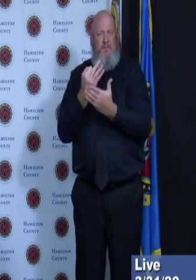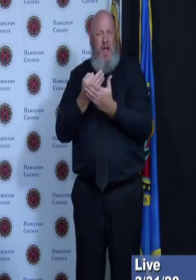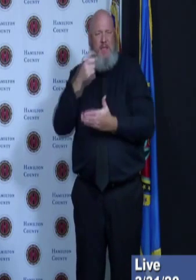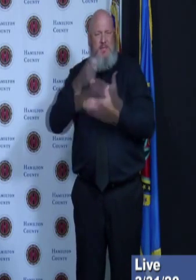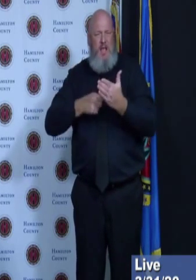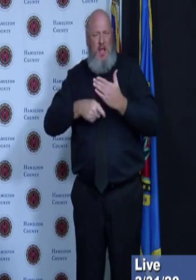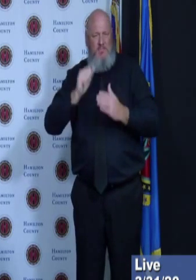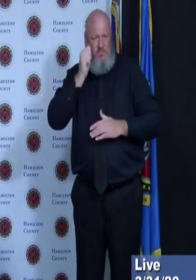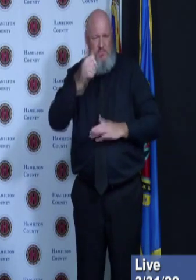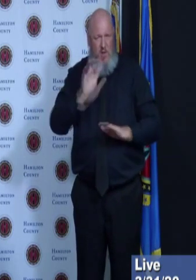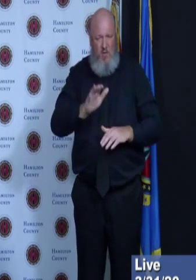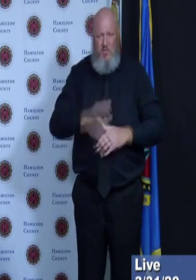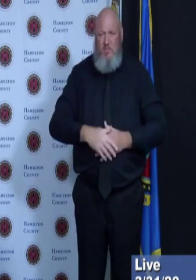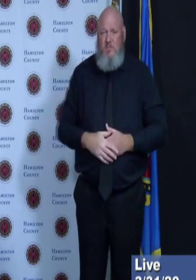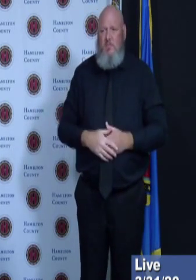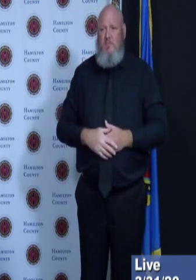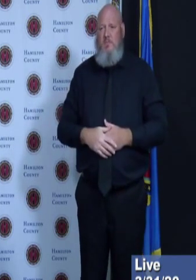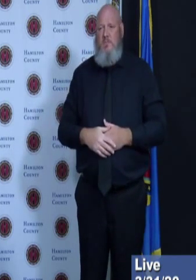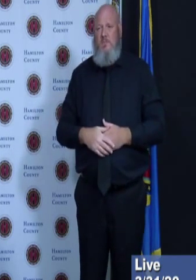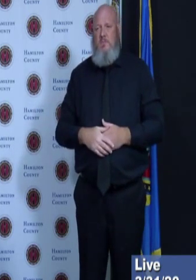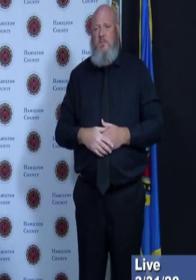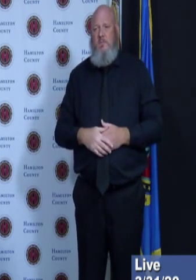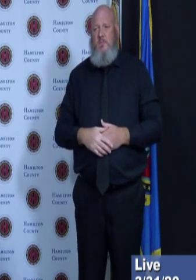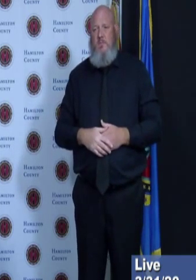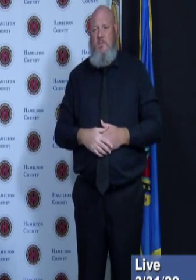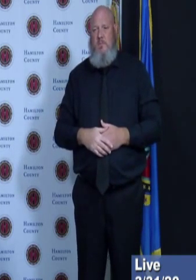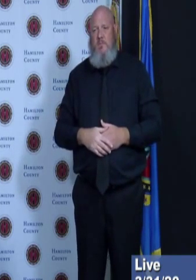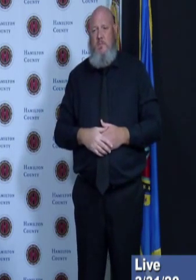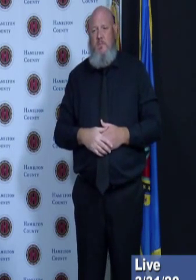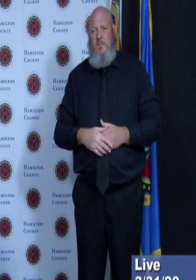that are under the county but then we also have elected officials running